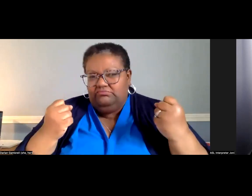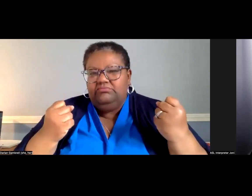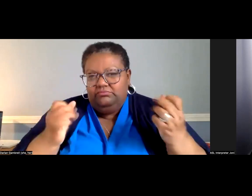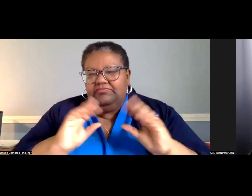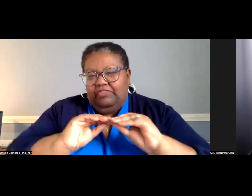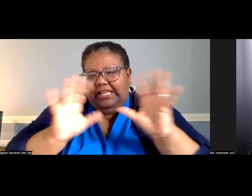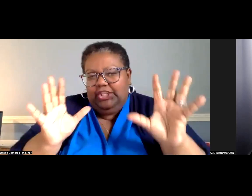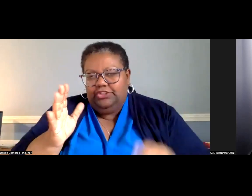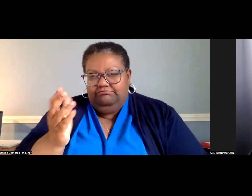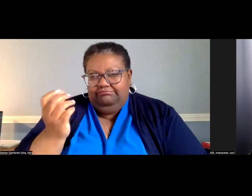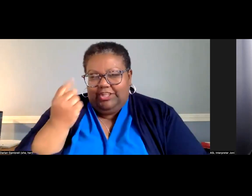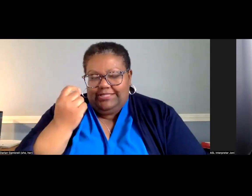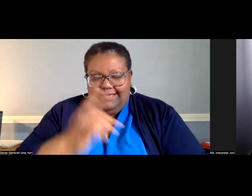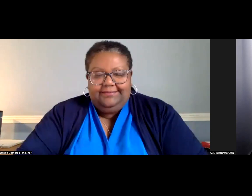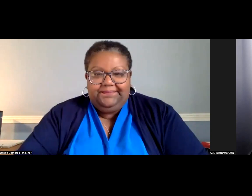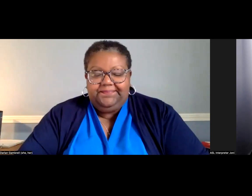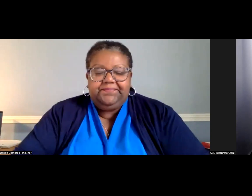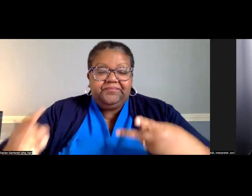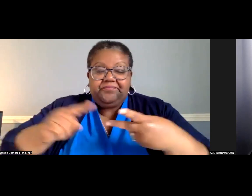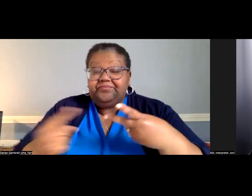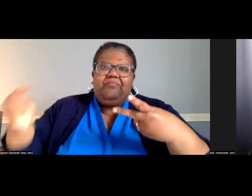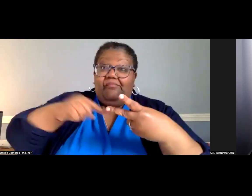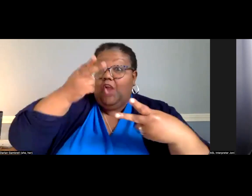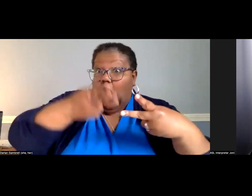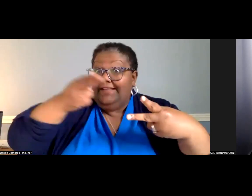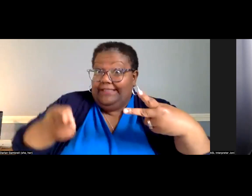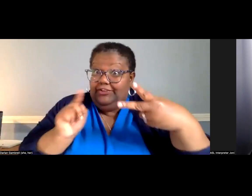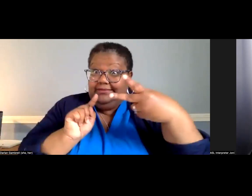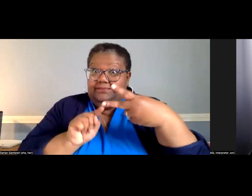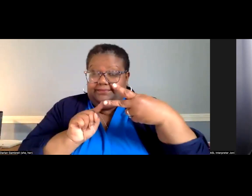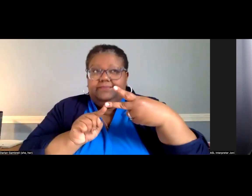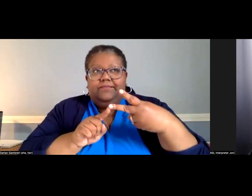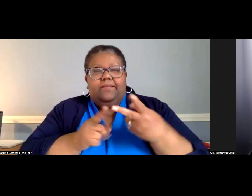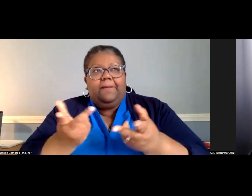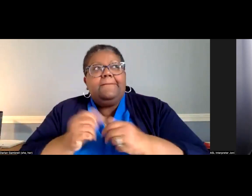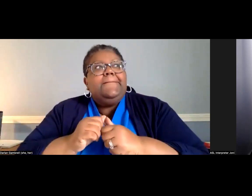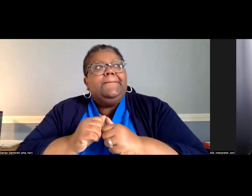education and their training but for the most part people that identify in the deaf category do use